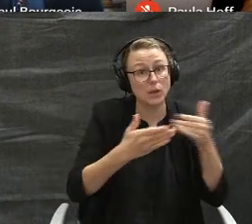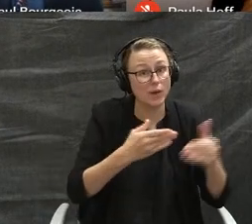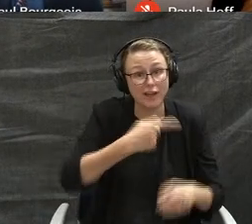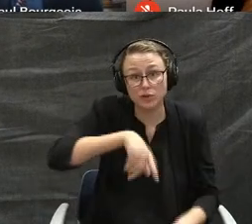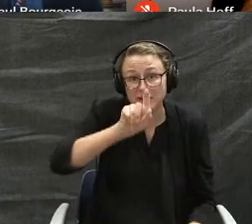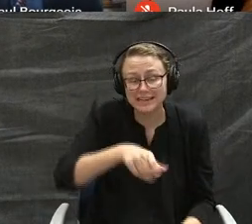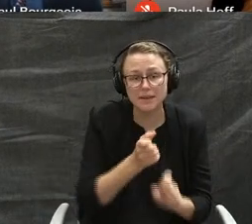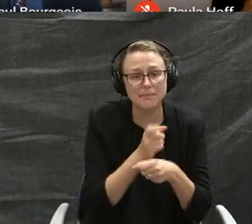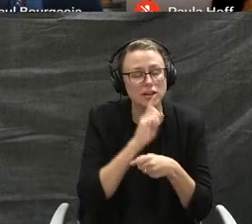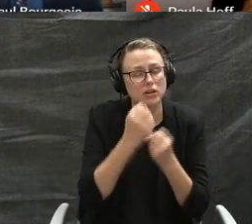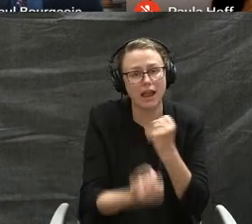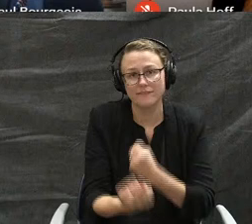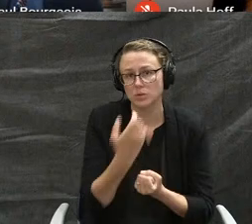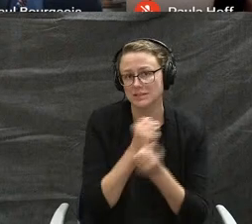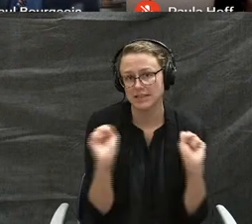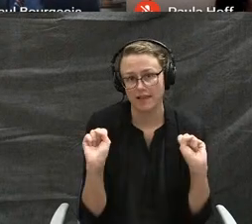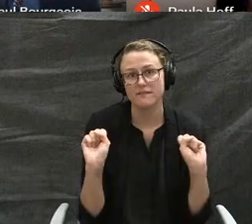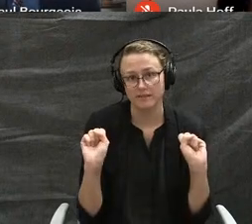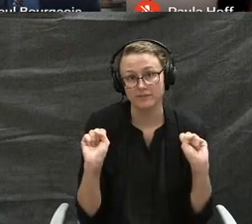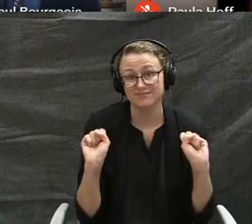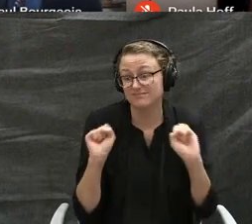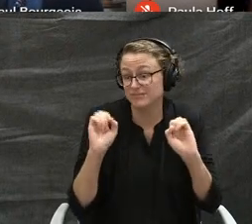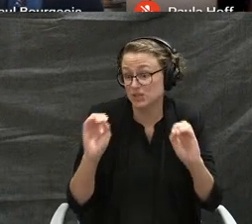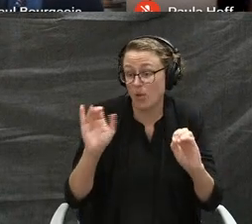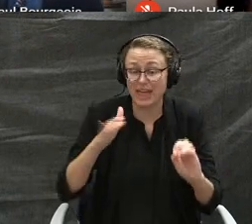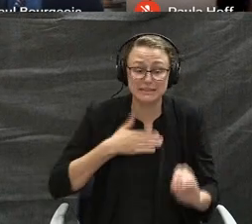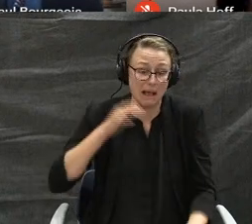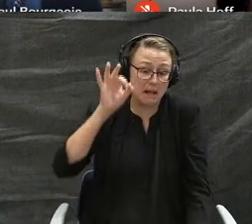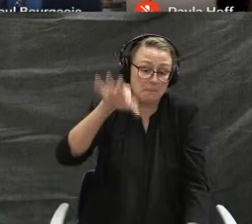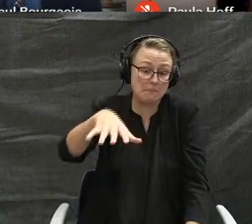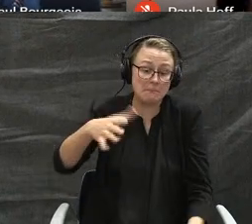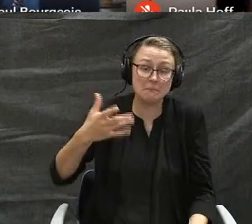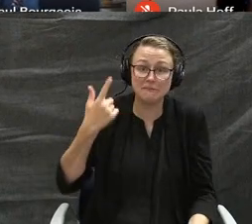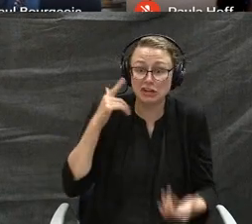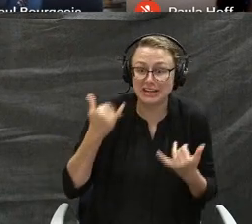spend to make sure that everybody safe. So that's my input for now. Thank you.